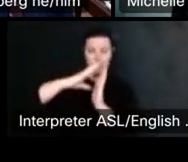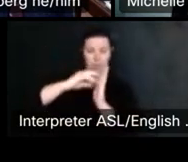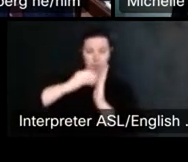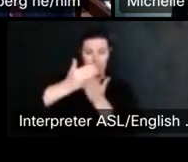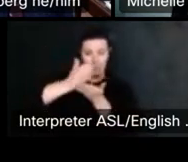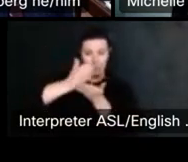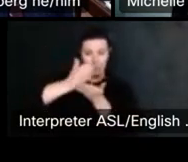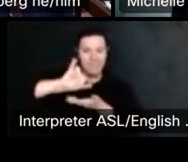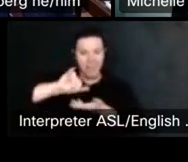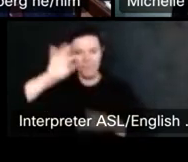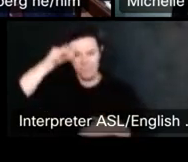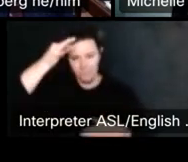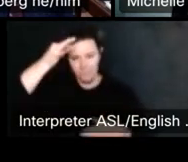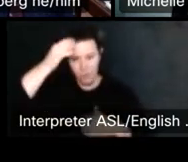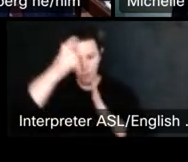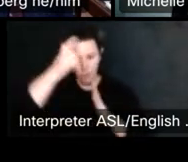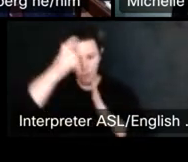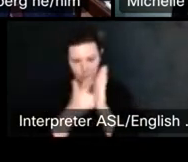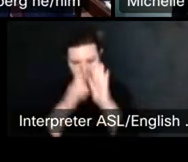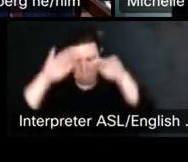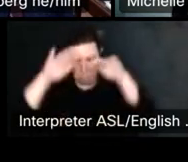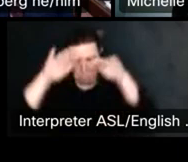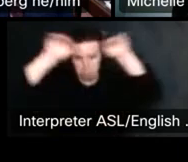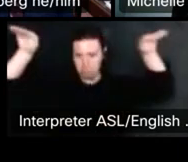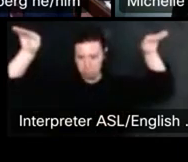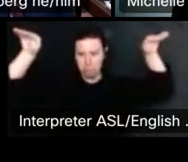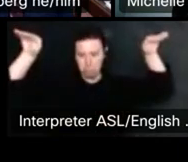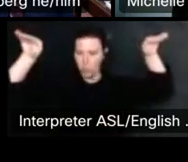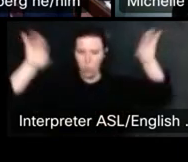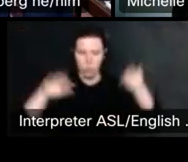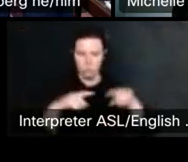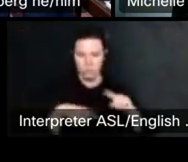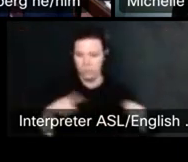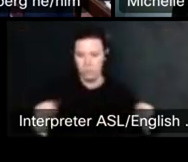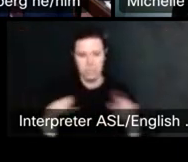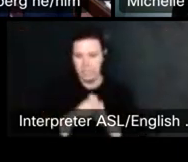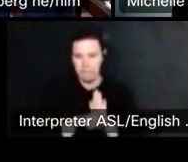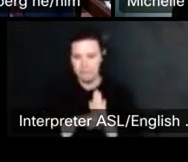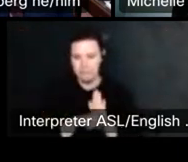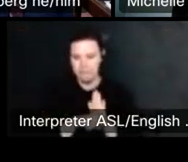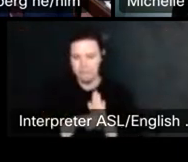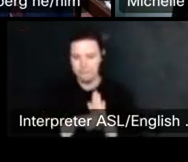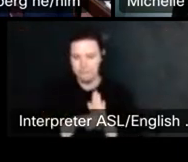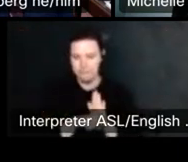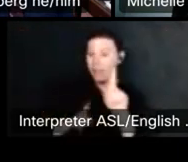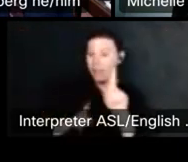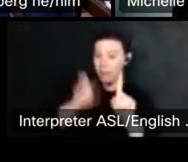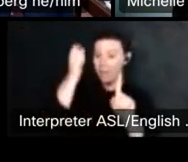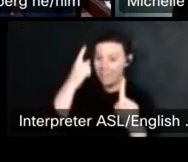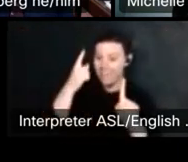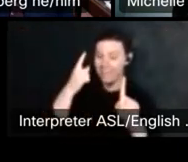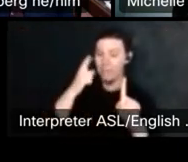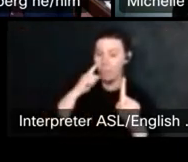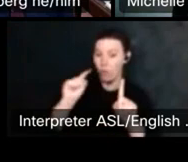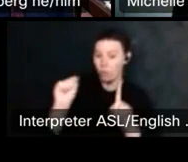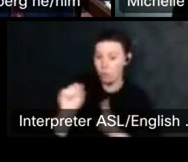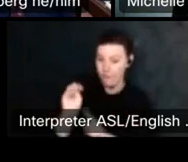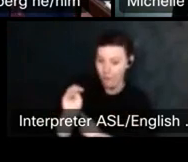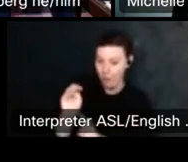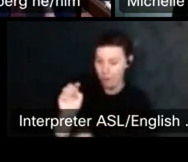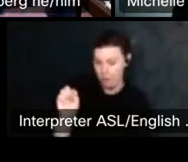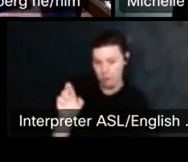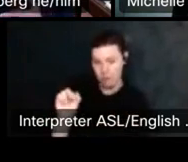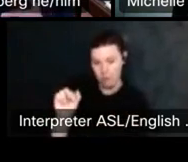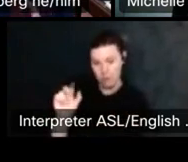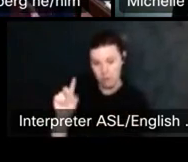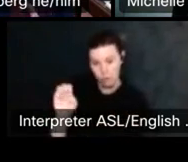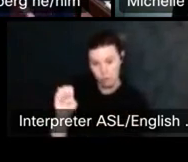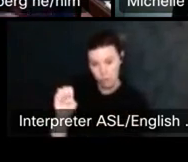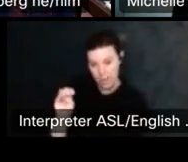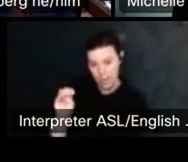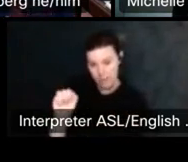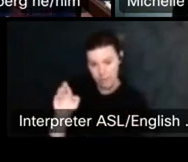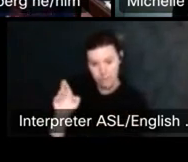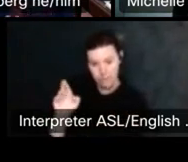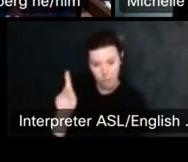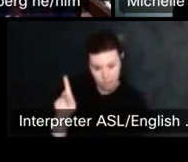But you should know that trademark you can you can register your trademark locally in the state as well as nationally. So that's something unique to trademark.